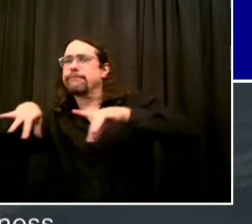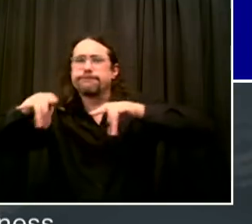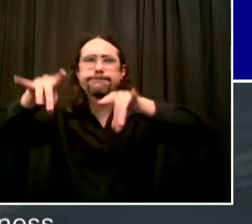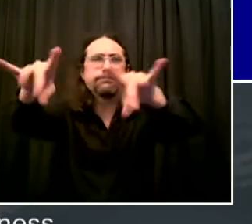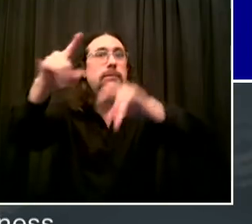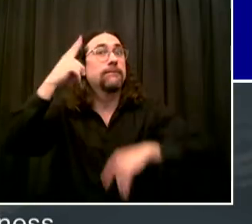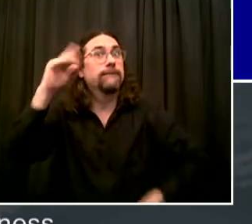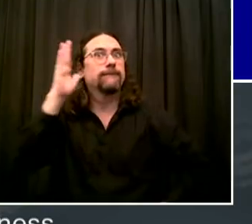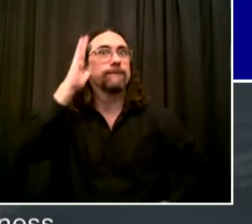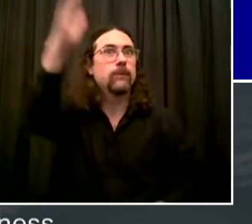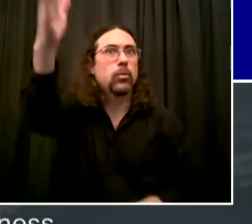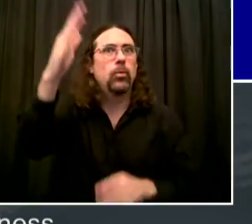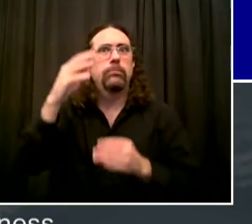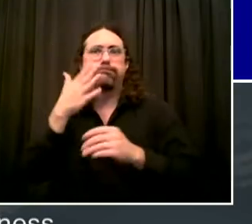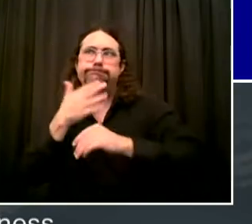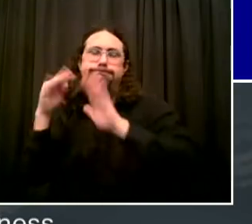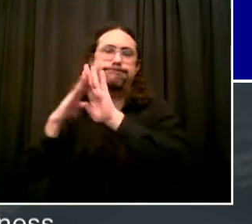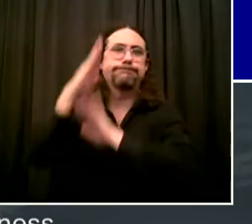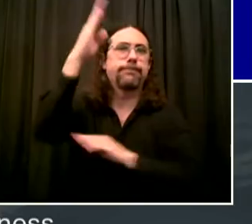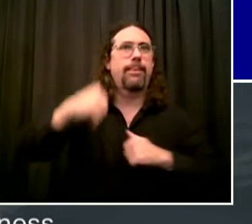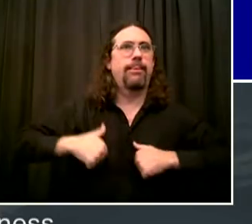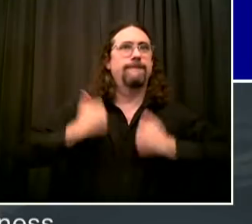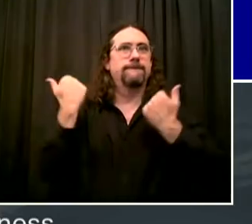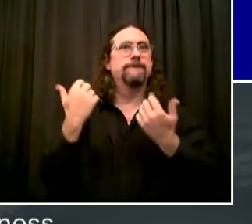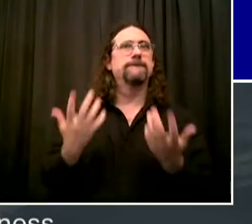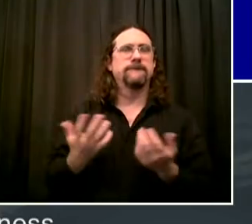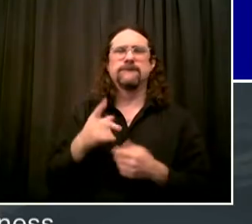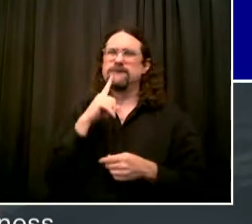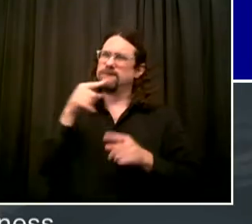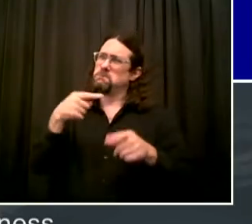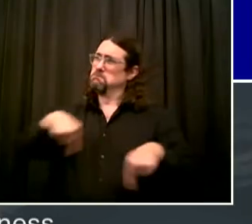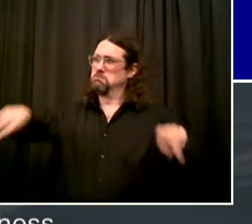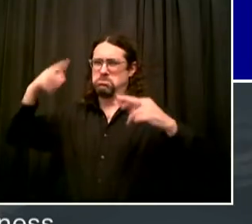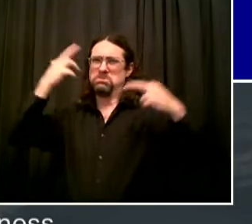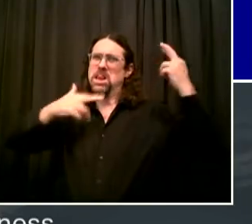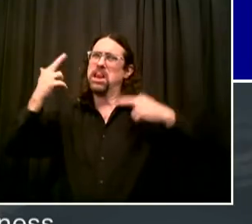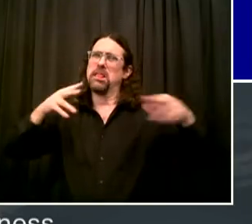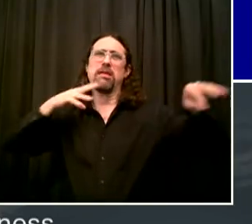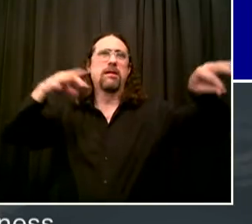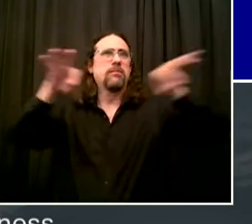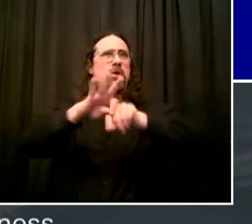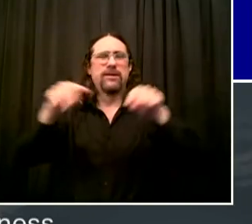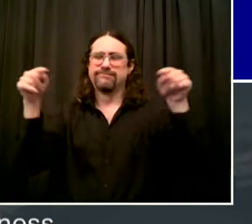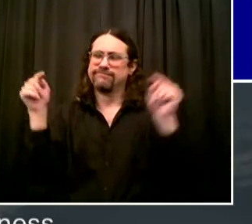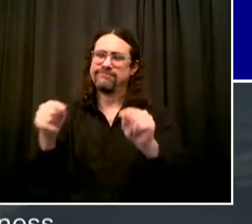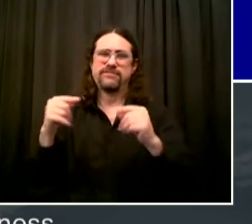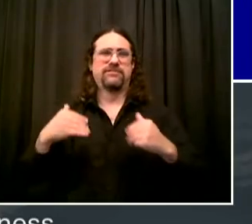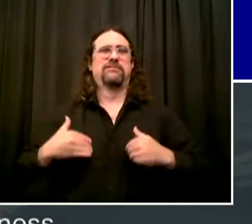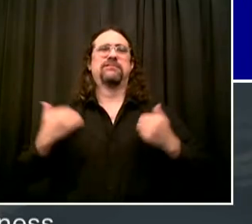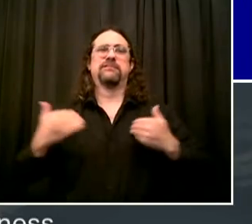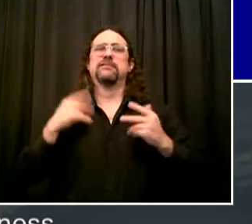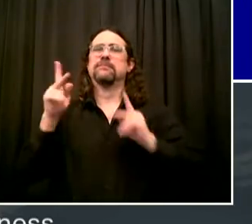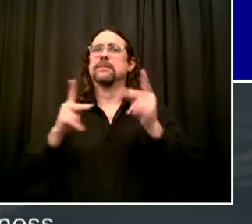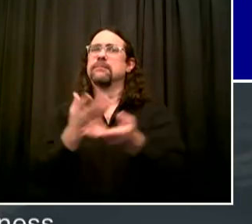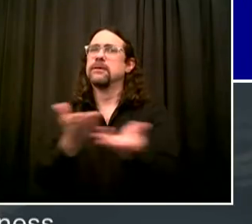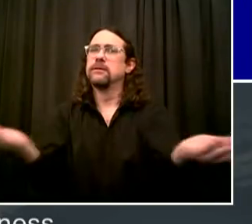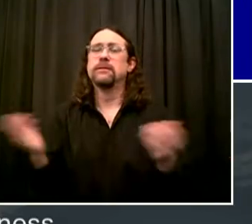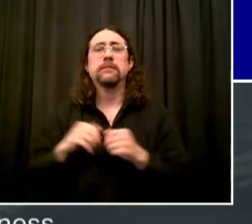THEY WILL PREPARE THEMSELVES FOR THEIR FUTURANE D IT WILL HELP OUR KIDS ON TE H RIGHT PATH D AN TO HELP THEM GET COMPENSATED BECAUSE WE WANT